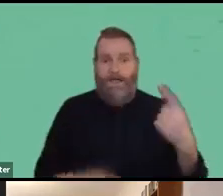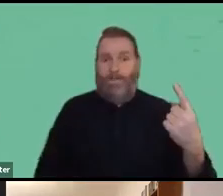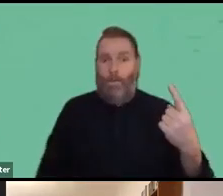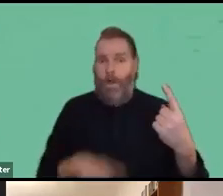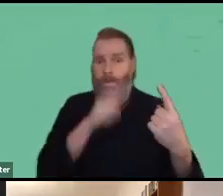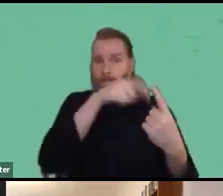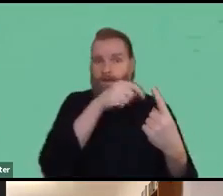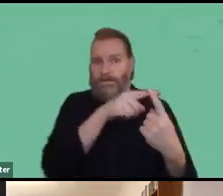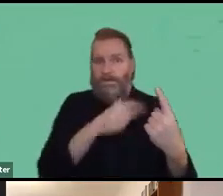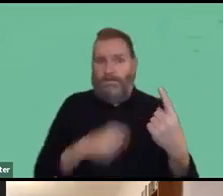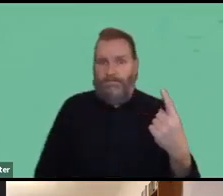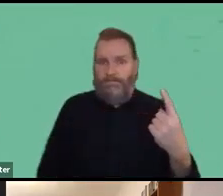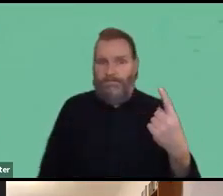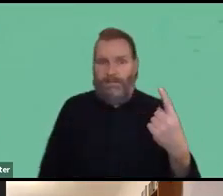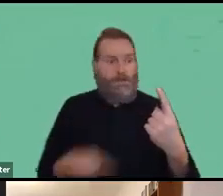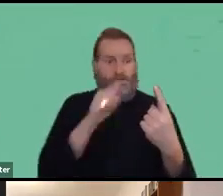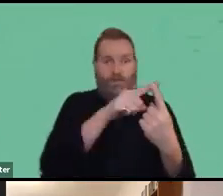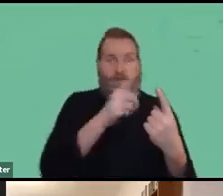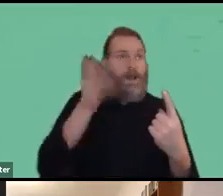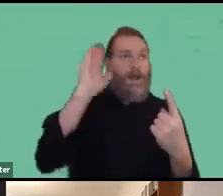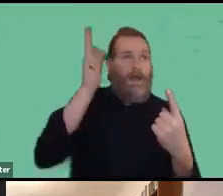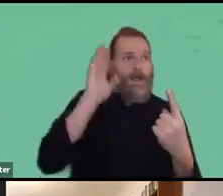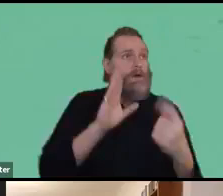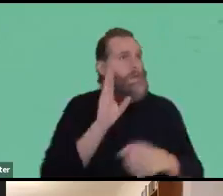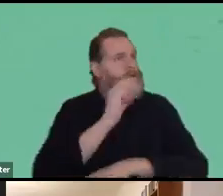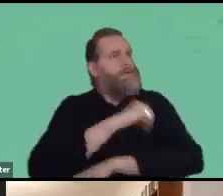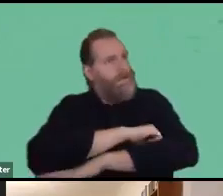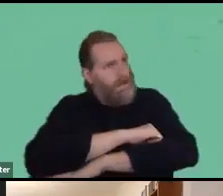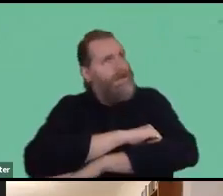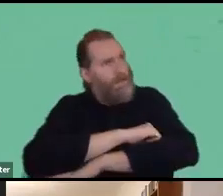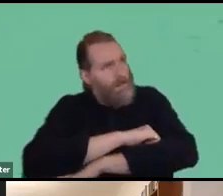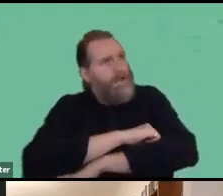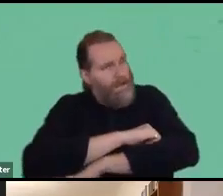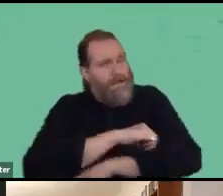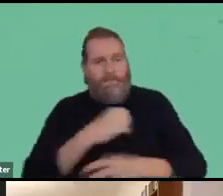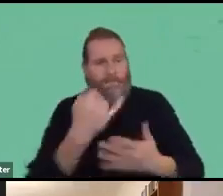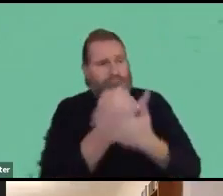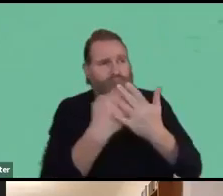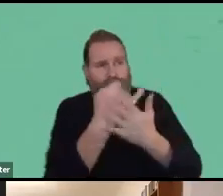minister but that is just the start and sometimes it builds into this bigger campaign and absolutely